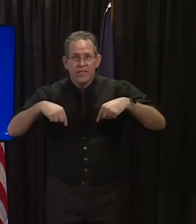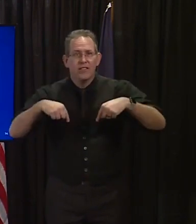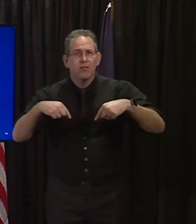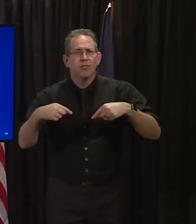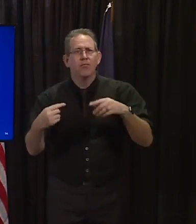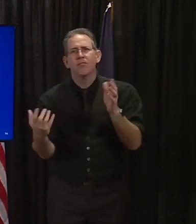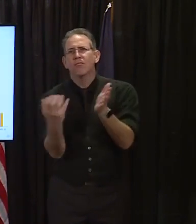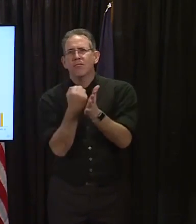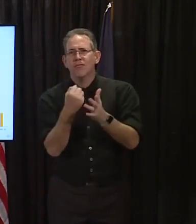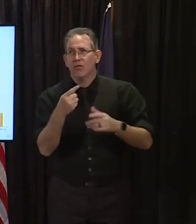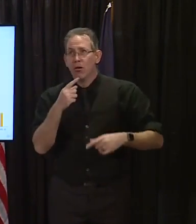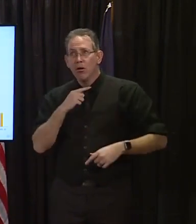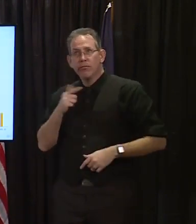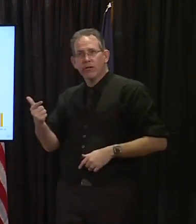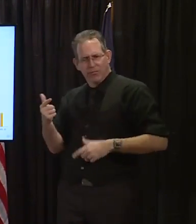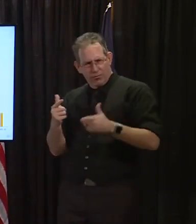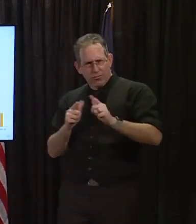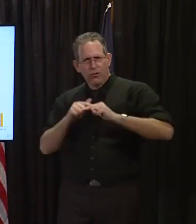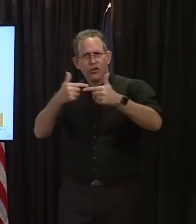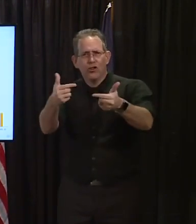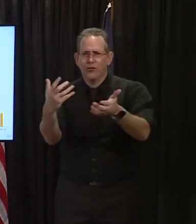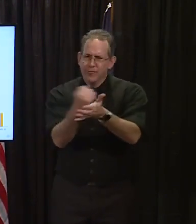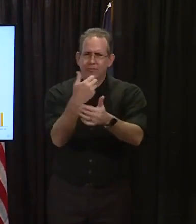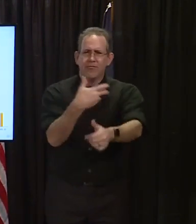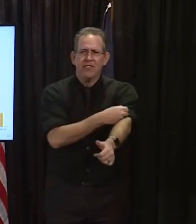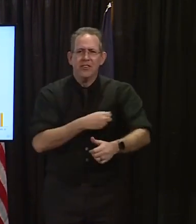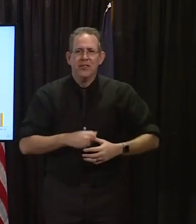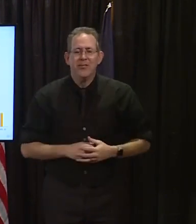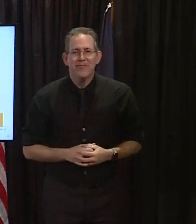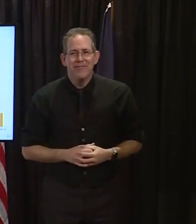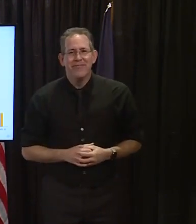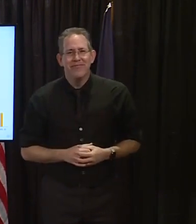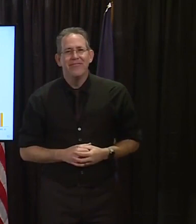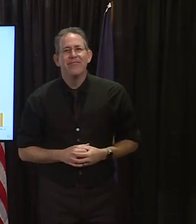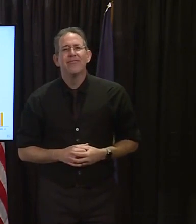then finally, just an update on the 5-11 vaccination status, you can see we